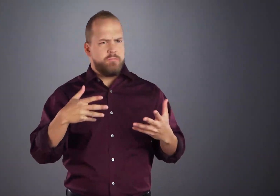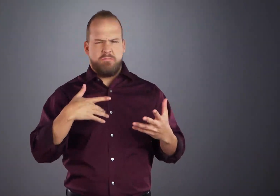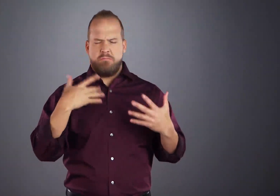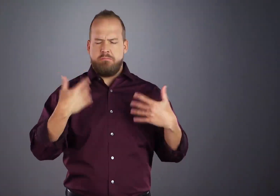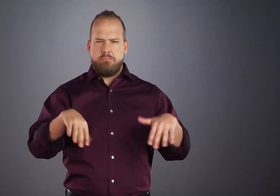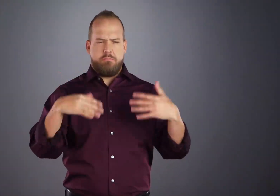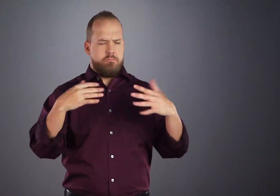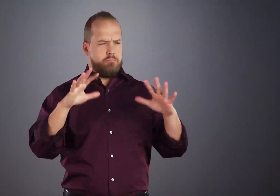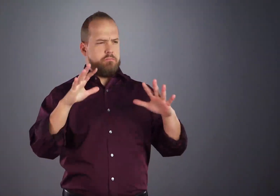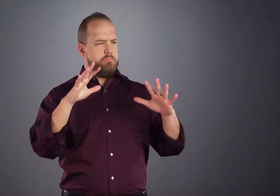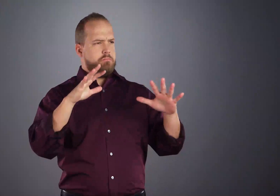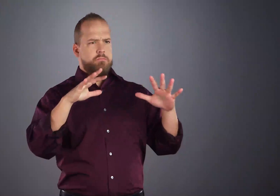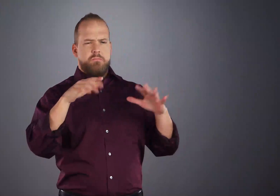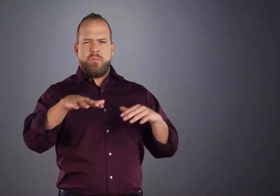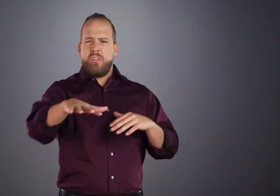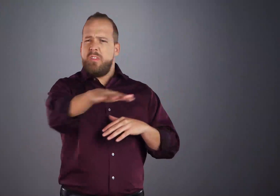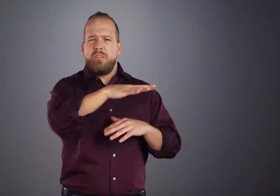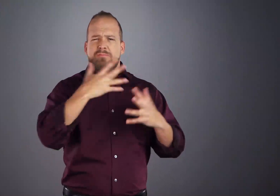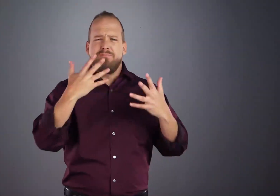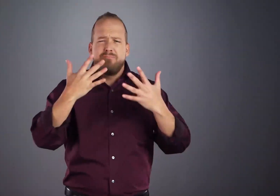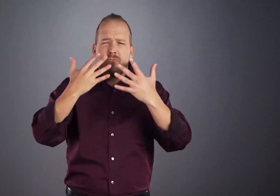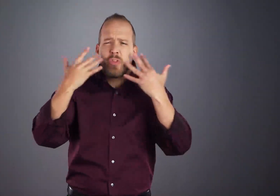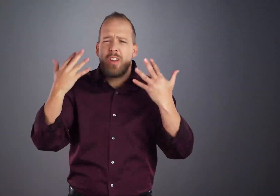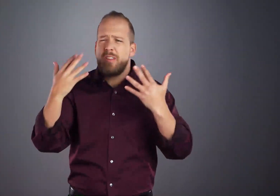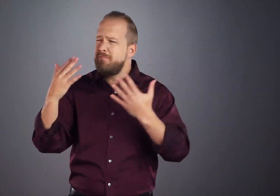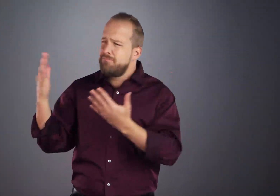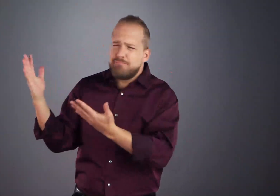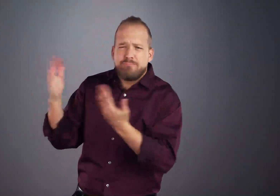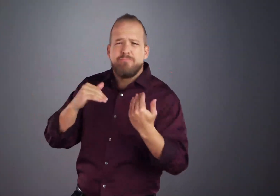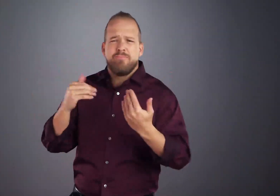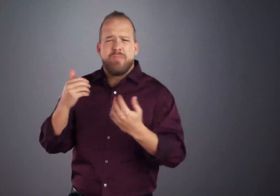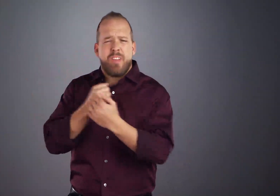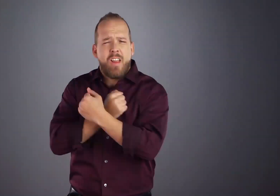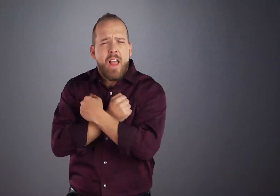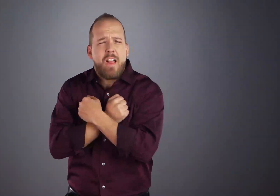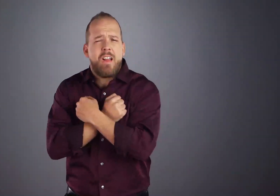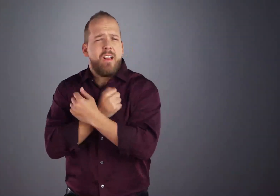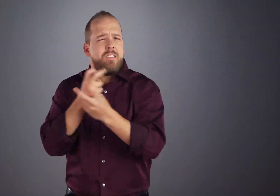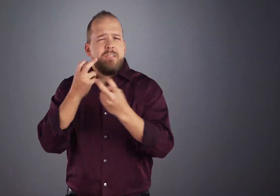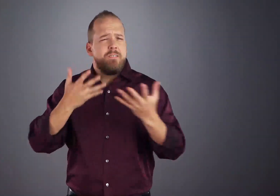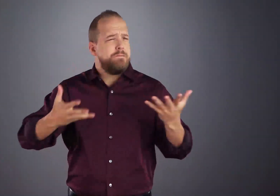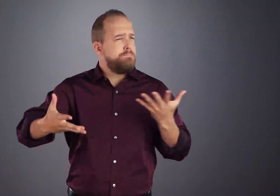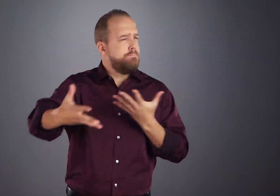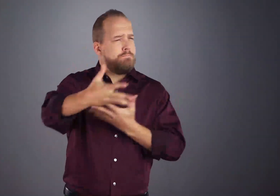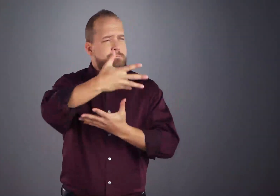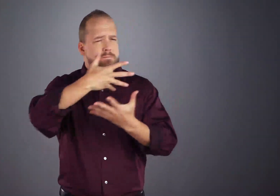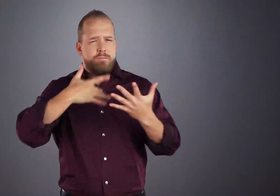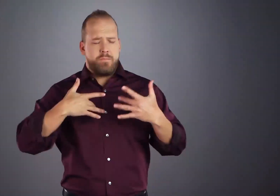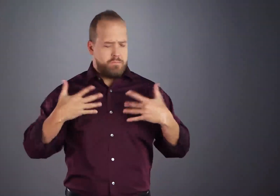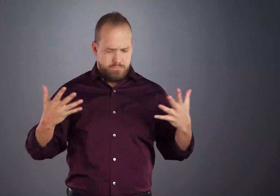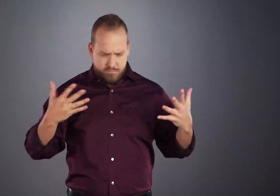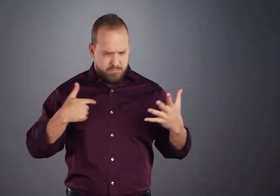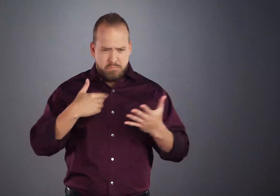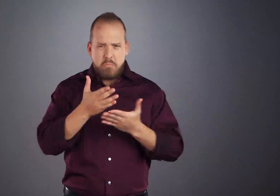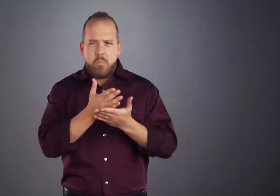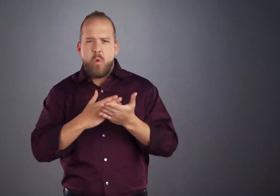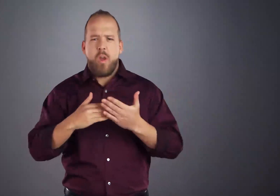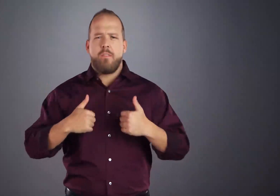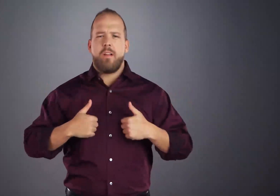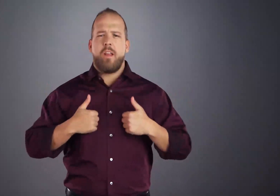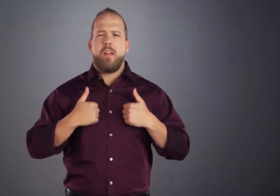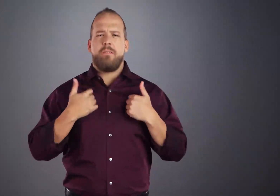Here was love, applause, war; moments sublime with intervals hilarious.